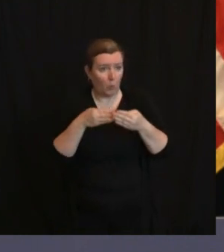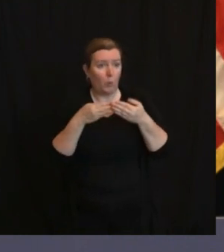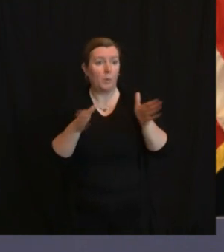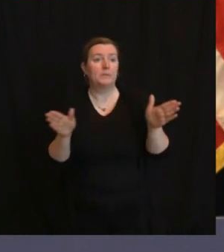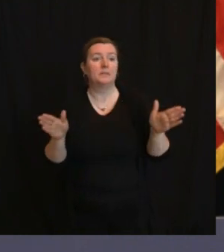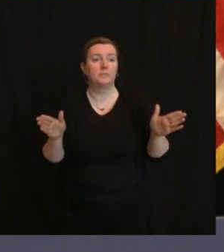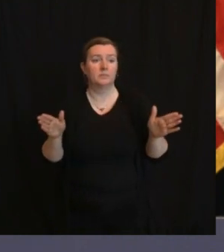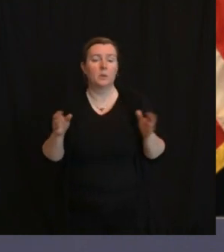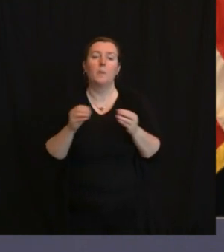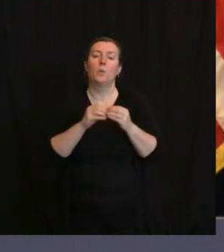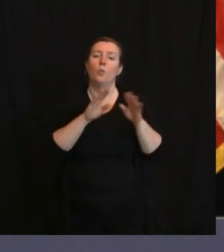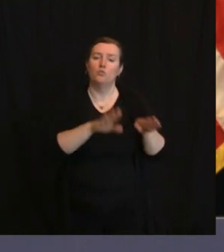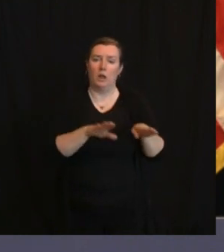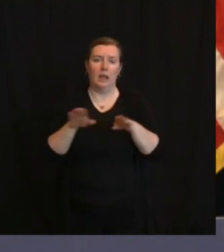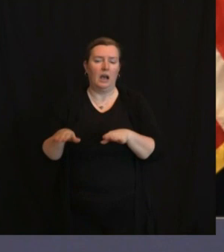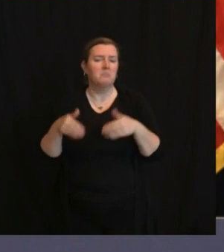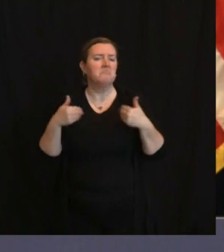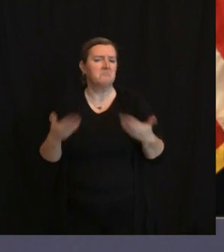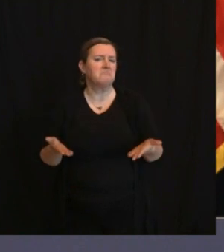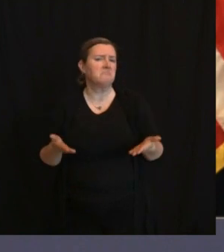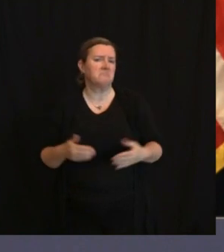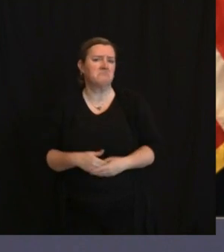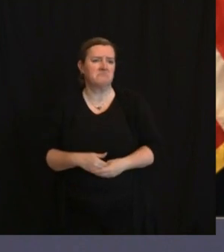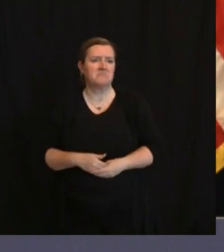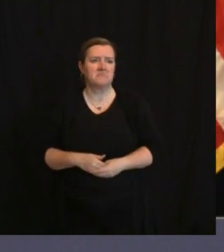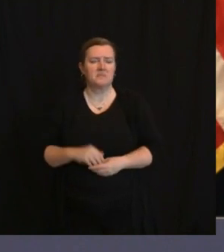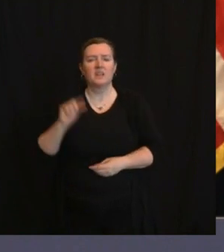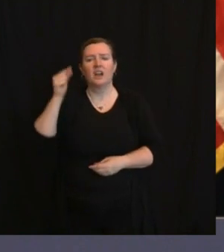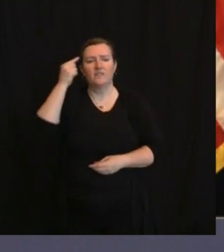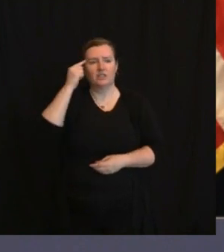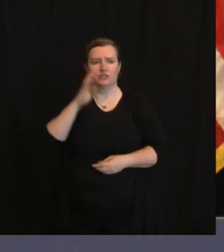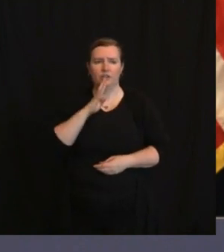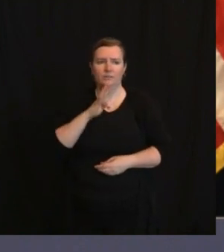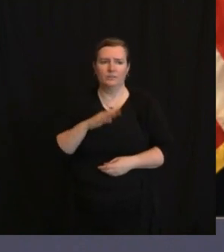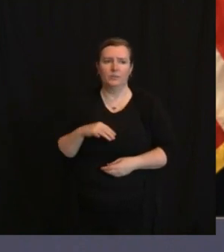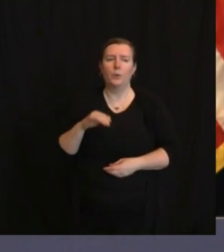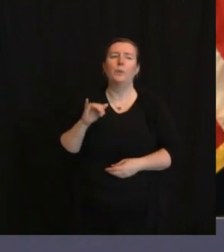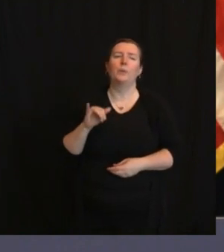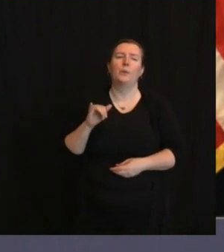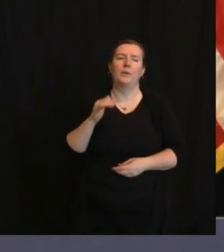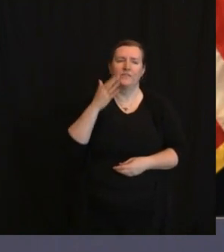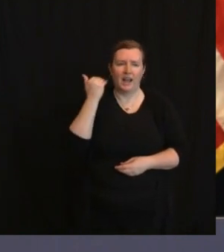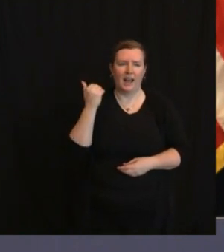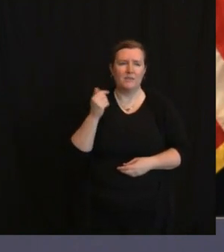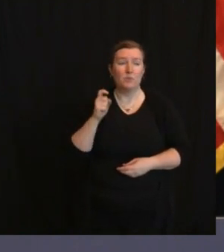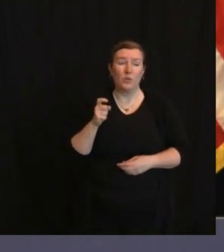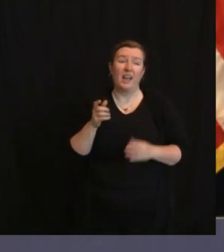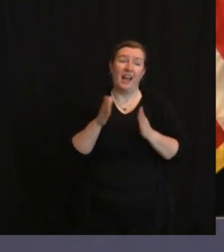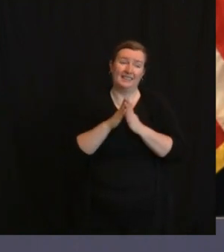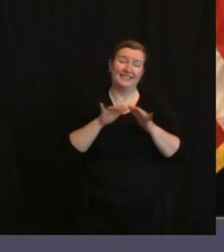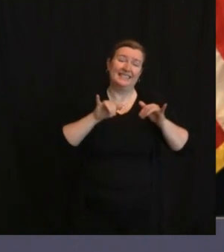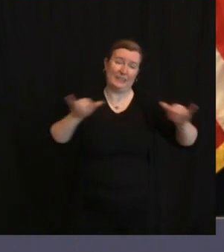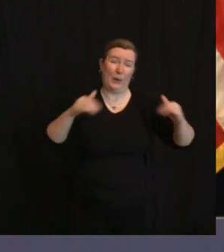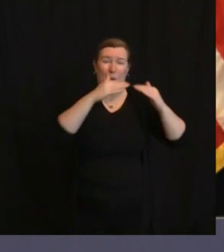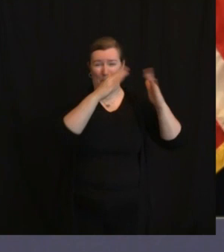HOME AS POSSIBLE UNTIL THE HEALTH GUIDANCE THAT THE GOVERNOR LAID OUT YESTERDAY THAT IT'S APPROPRIATE TO DO SO. I FORGOT THE MOST BASIC